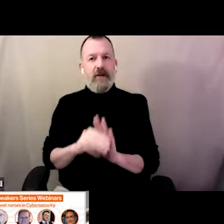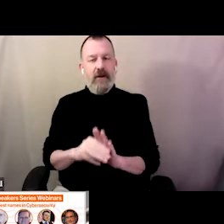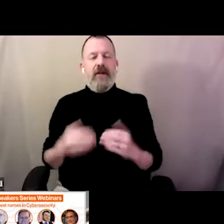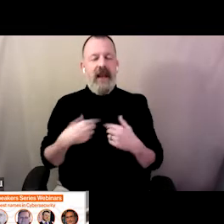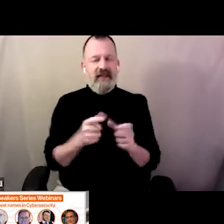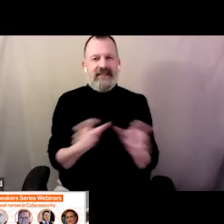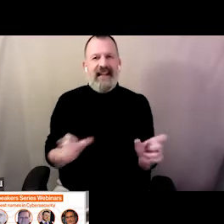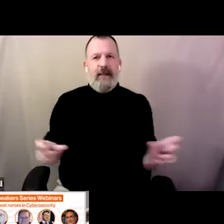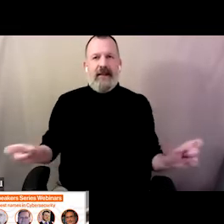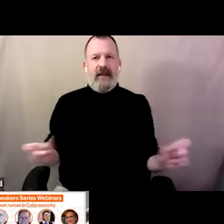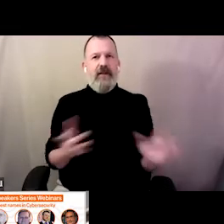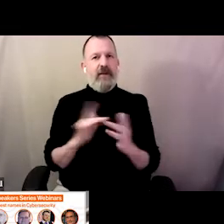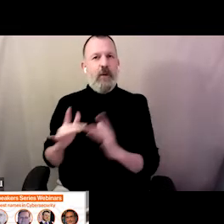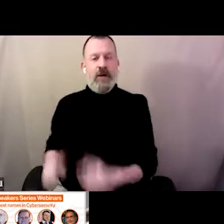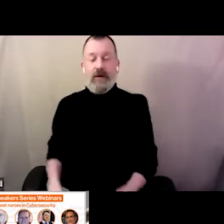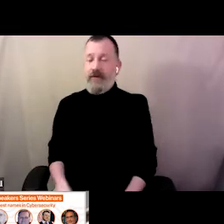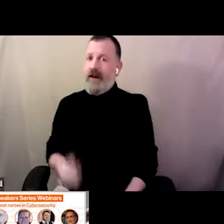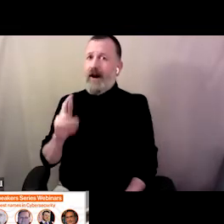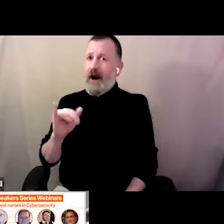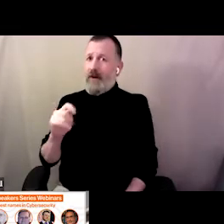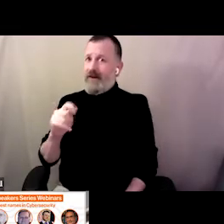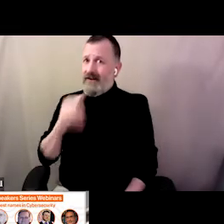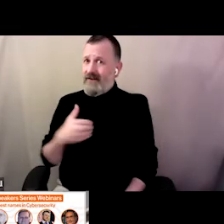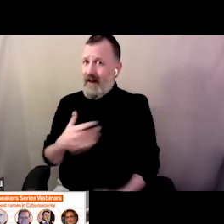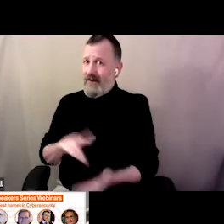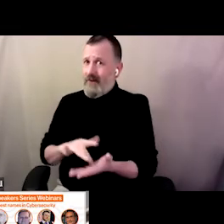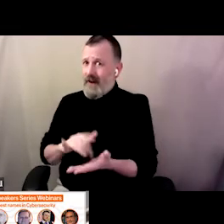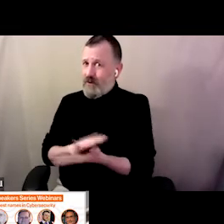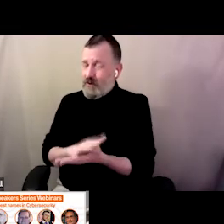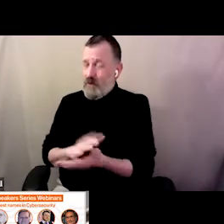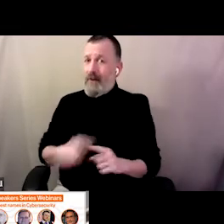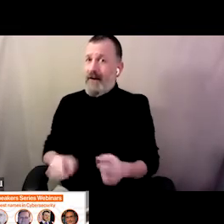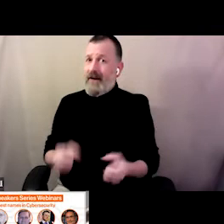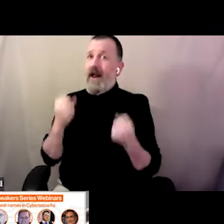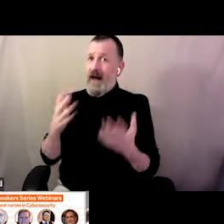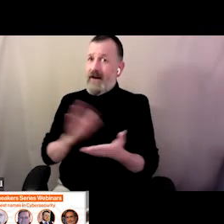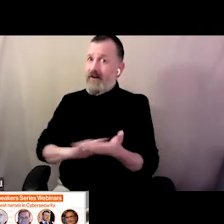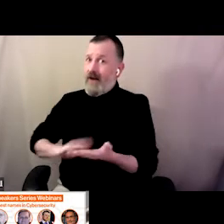CalebBarlow: You know, our it doesn't have a medical school, but a lot of colleges do and